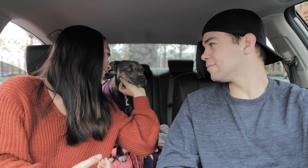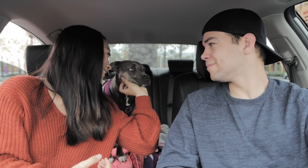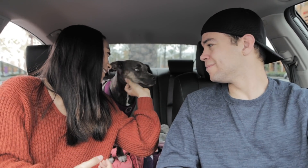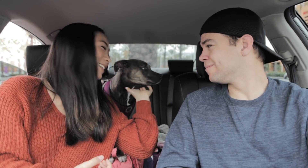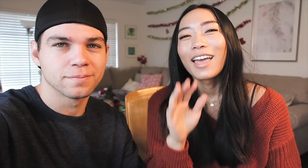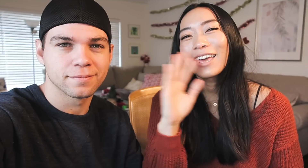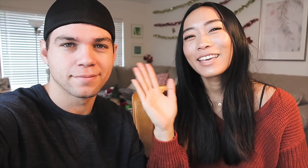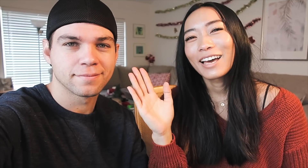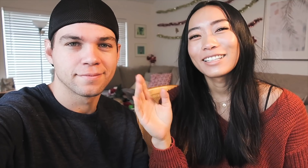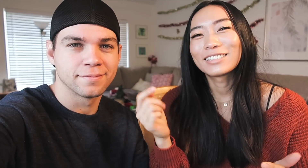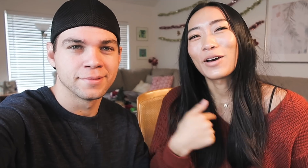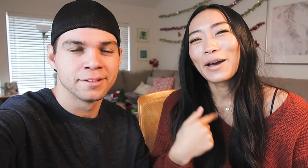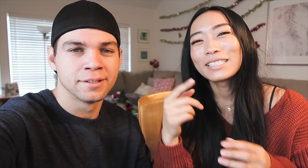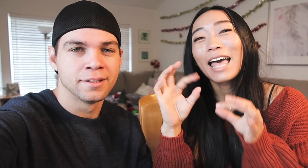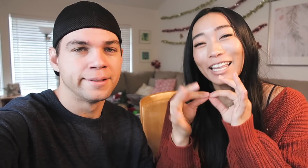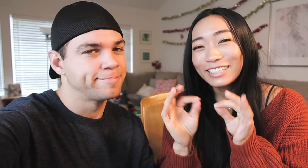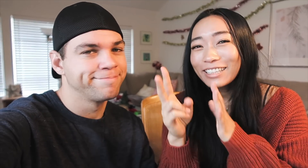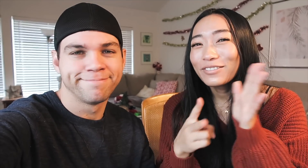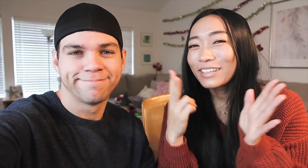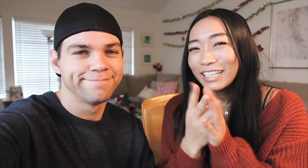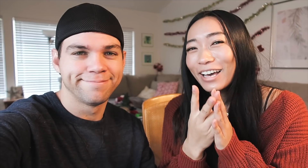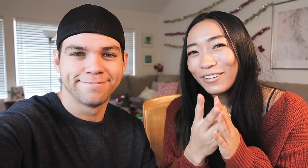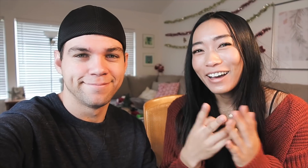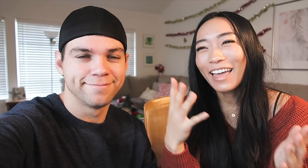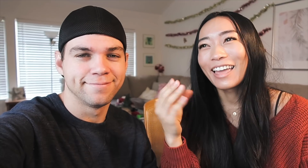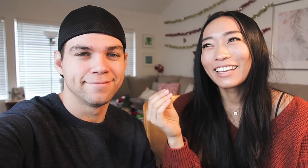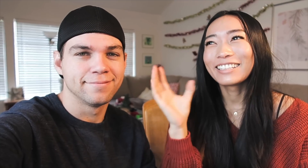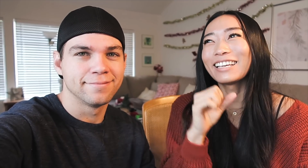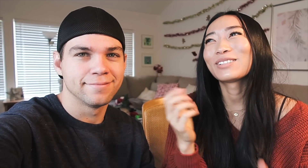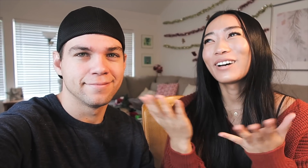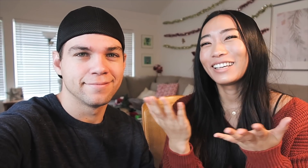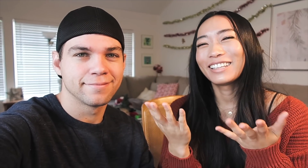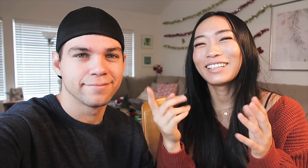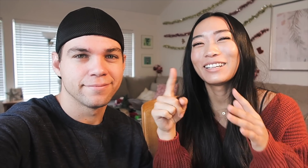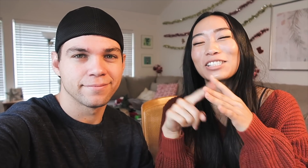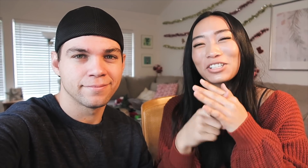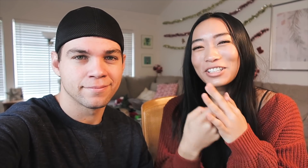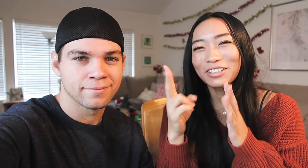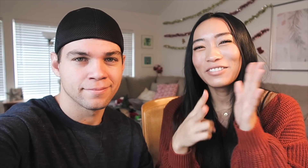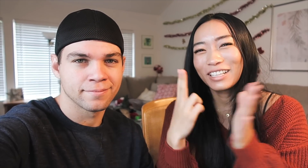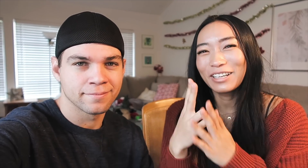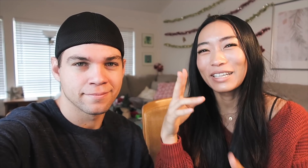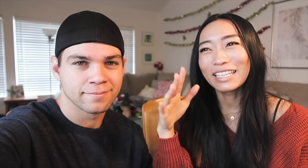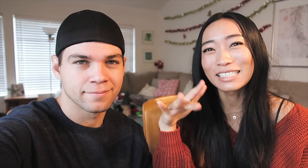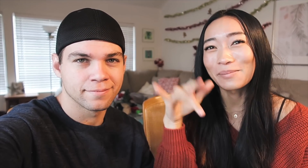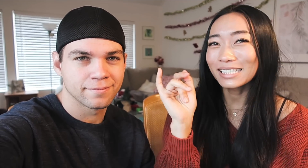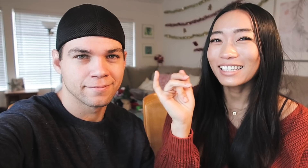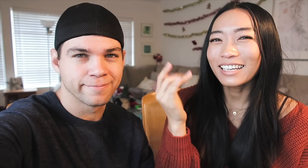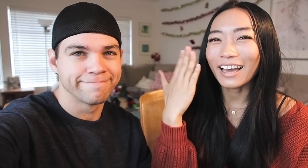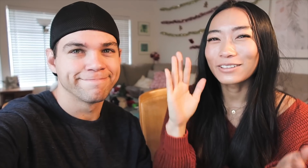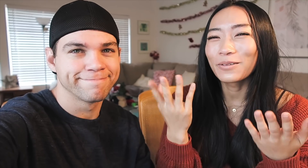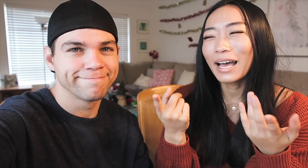Hey guys, so I was editing the video and guess what